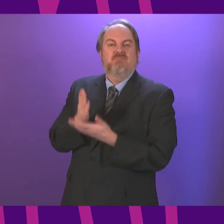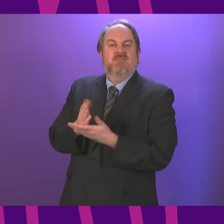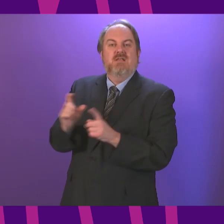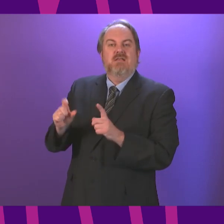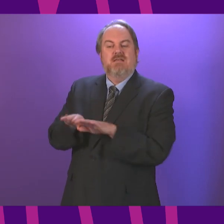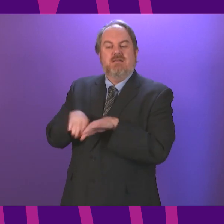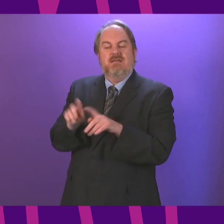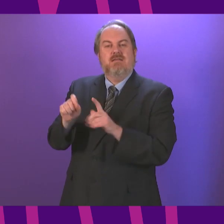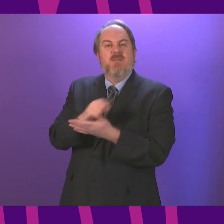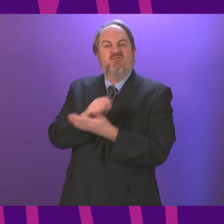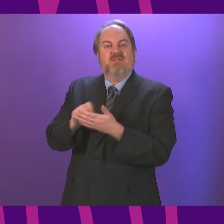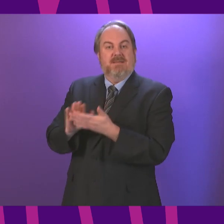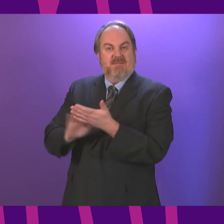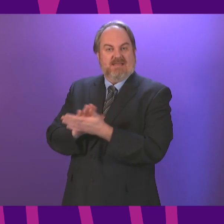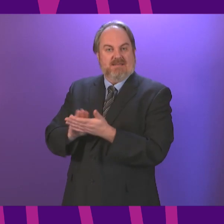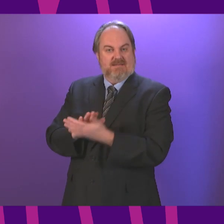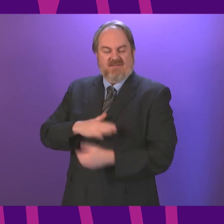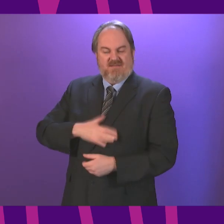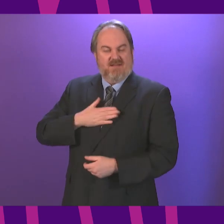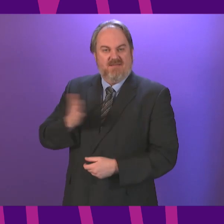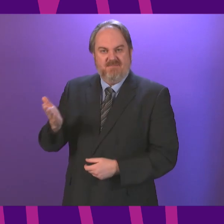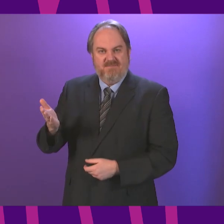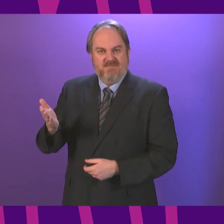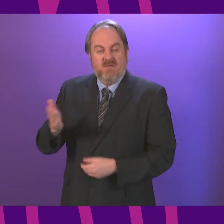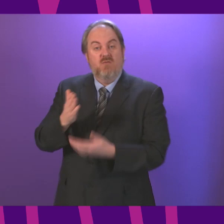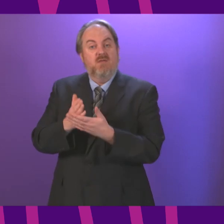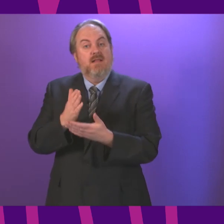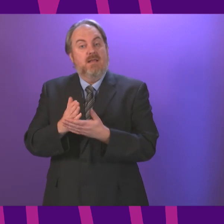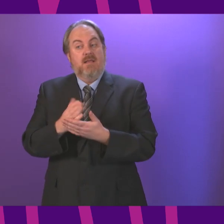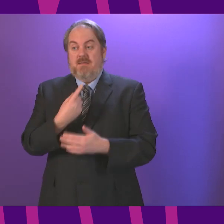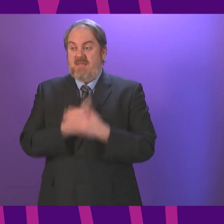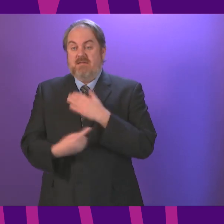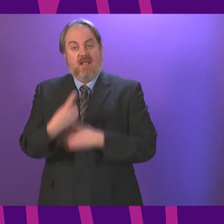It is not me who is running away from responsibility and accountability—I